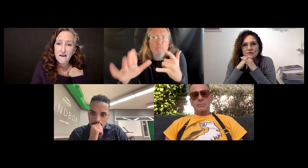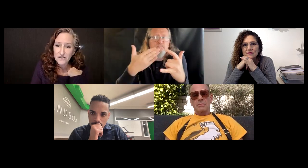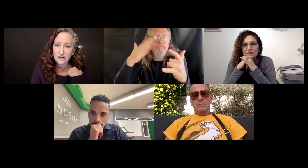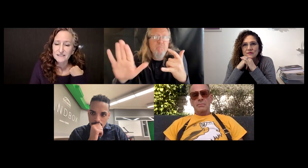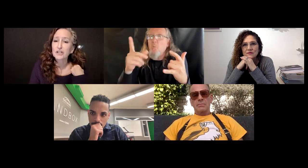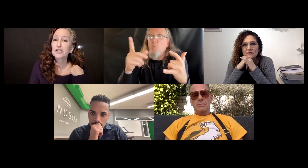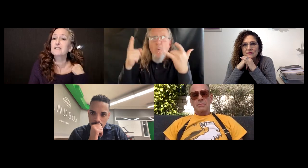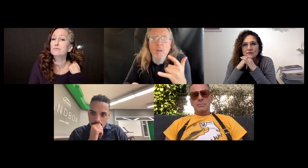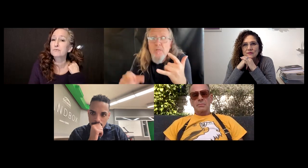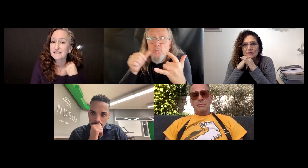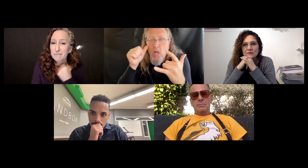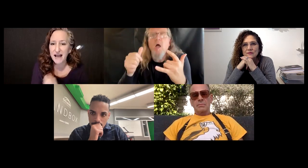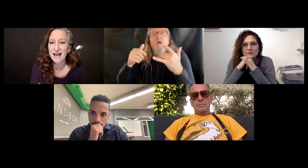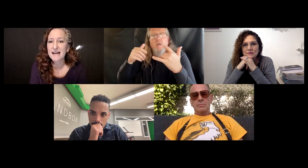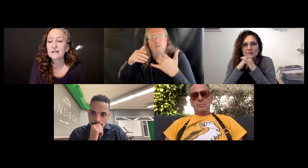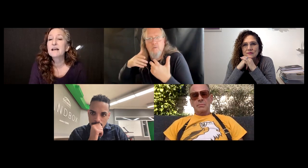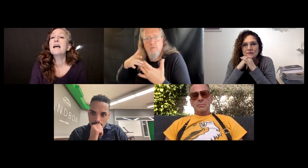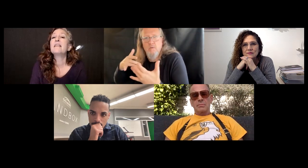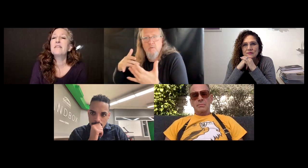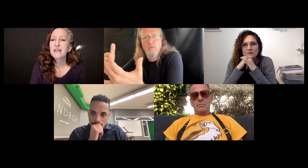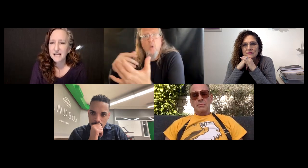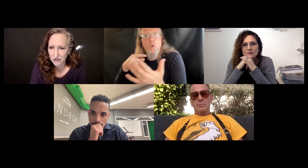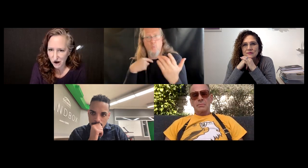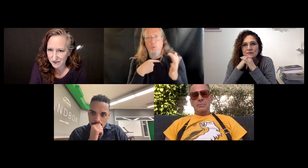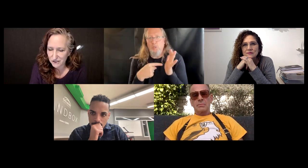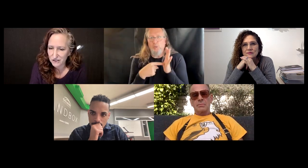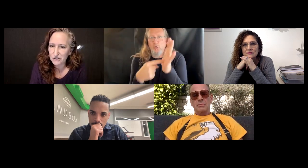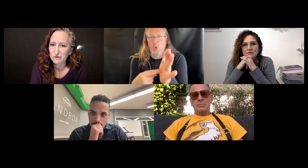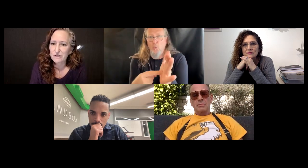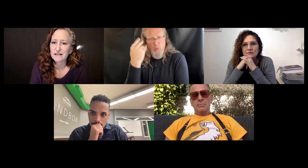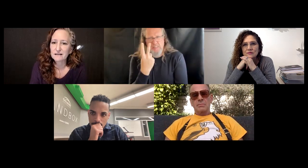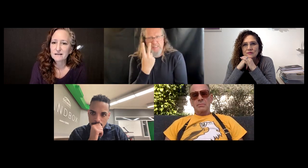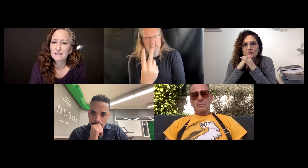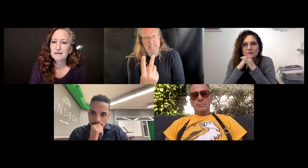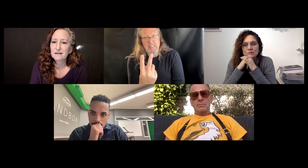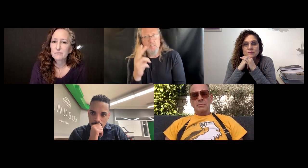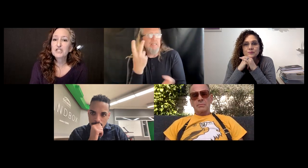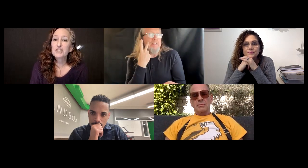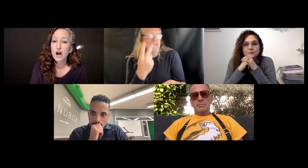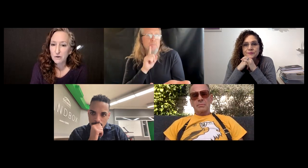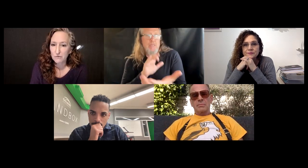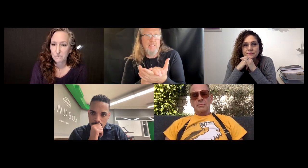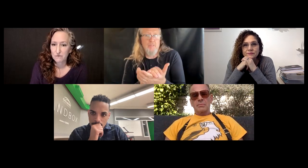It hurts really bad. Then you go into the story.